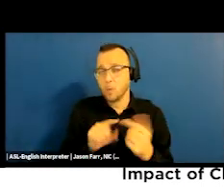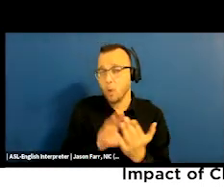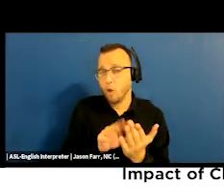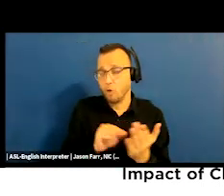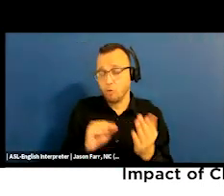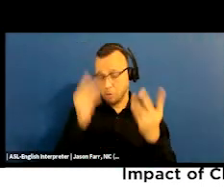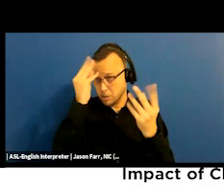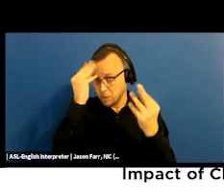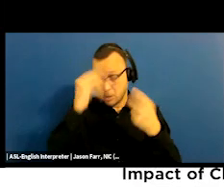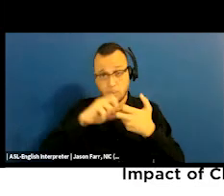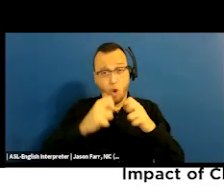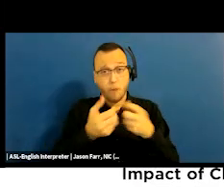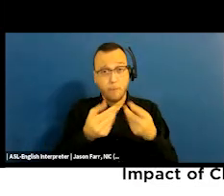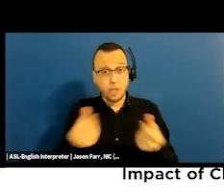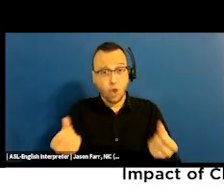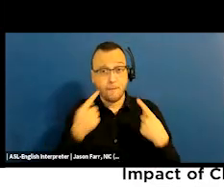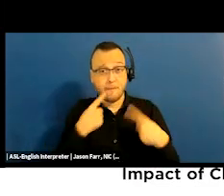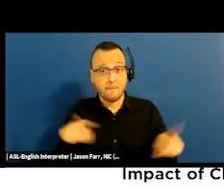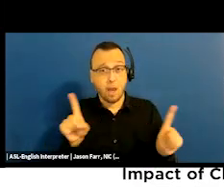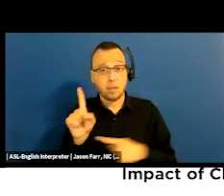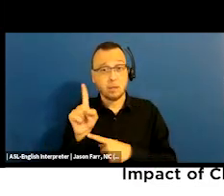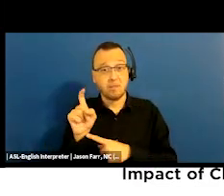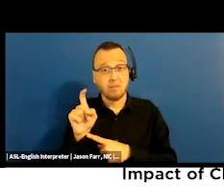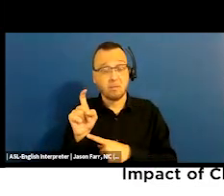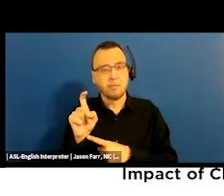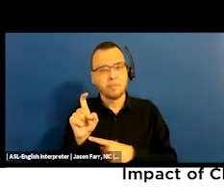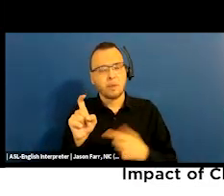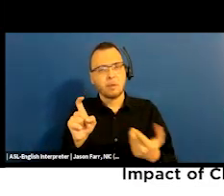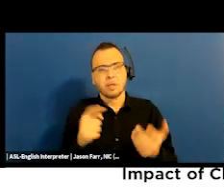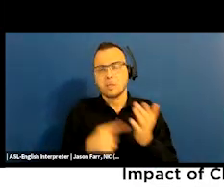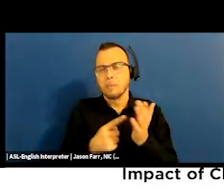how this trauma can affect these children's functioning.